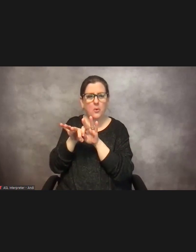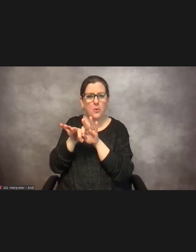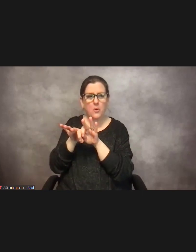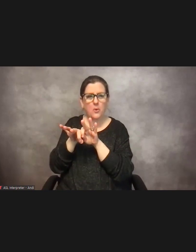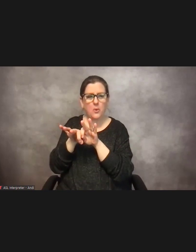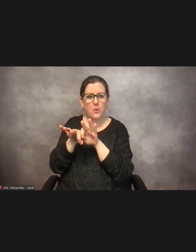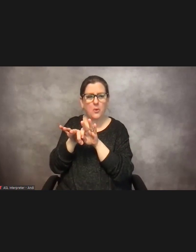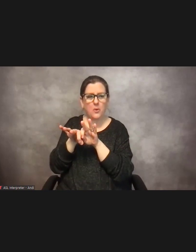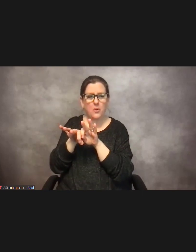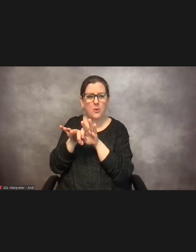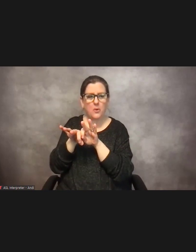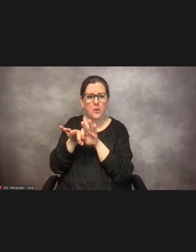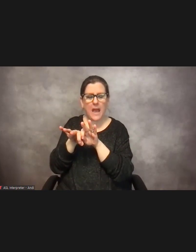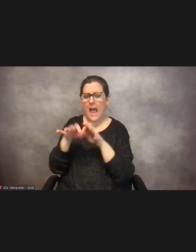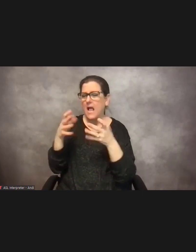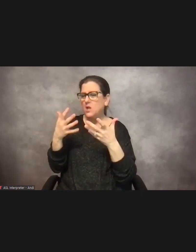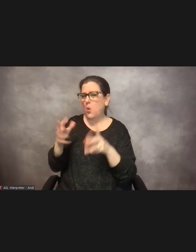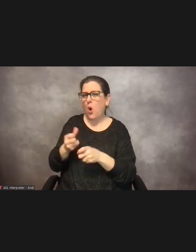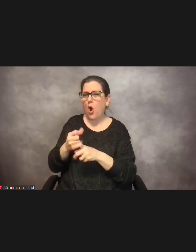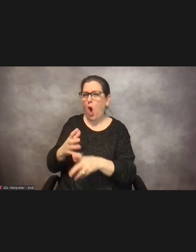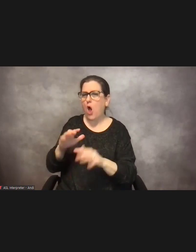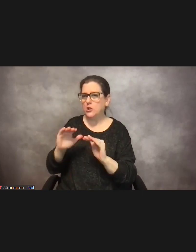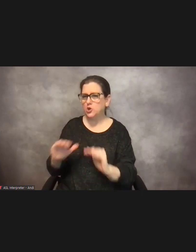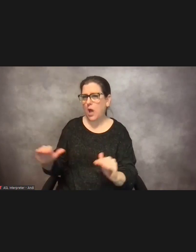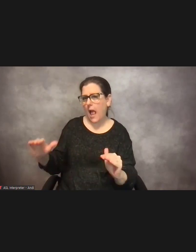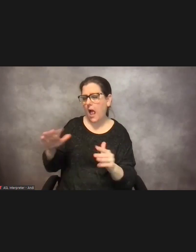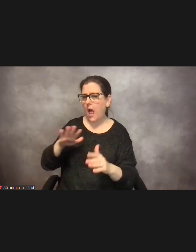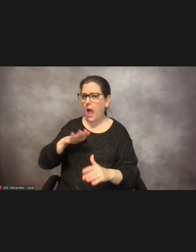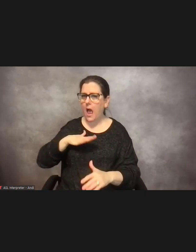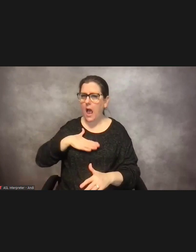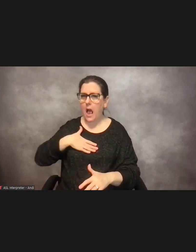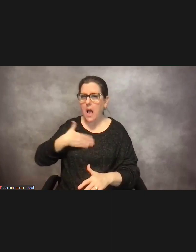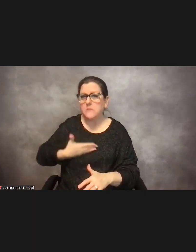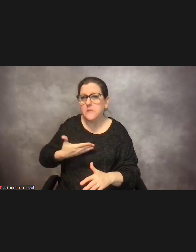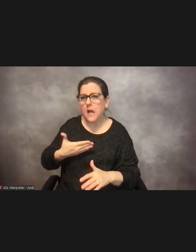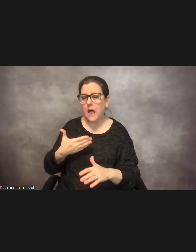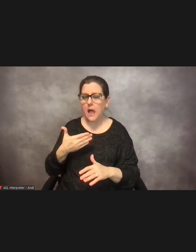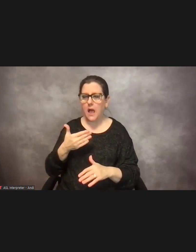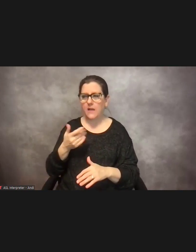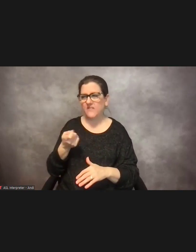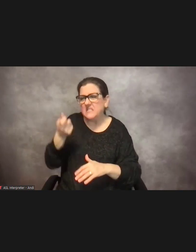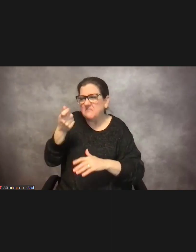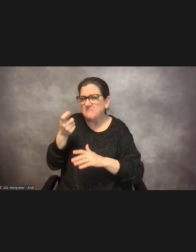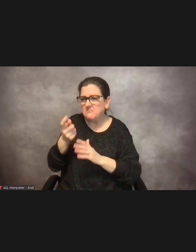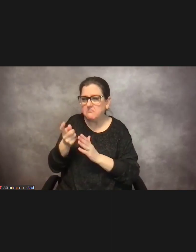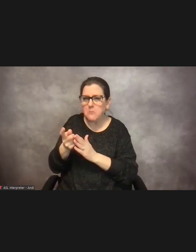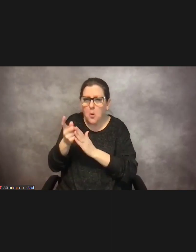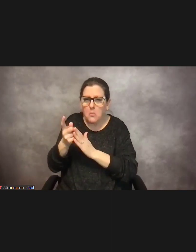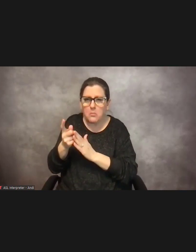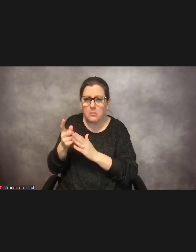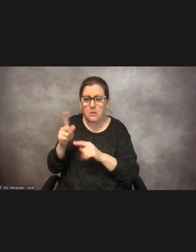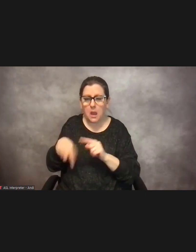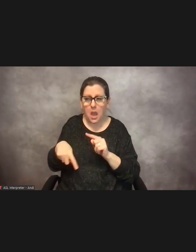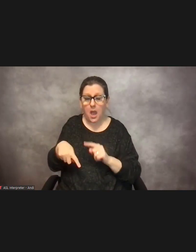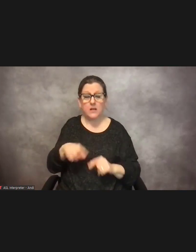cannot understand, cannot stand to upset their child in any way, even for a moment.